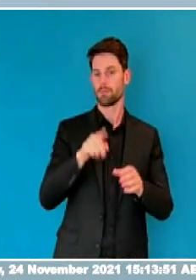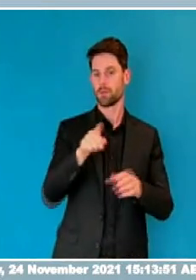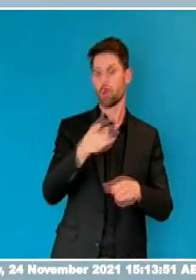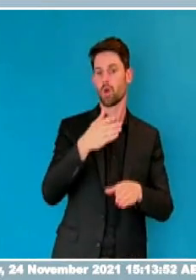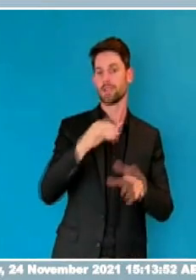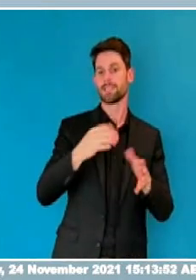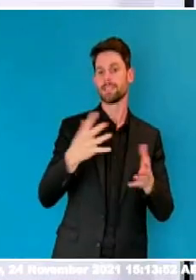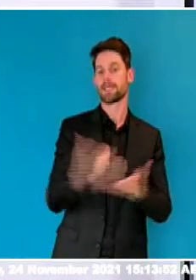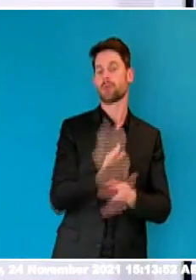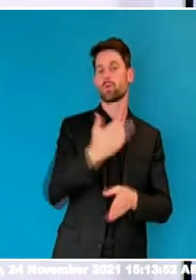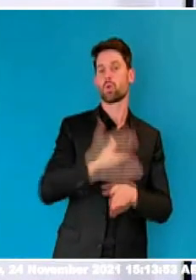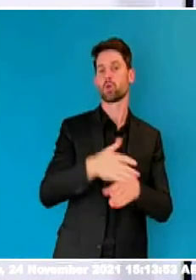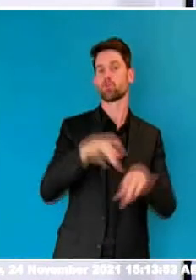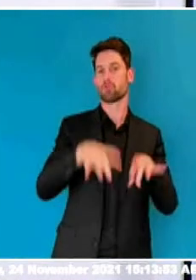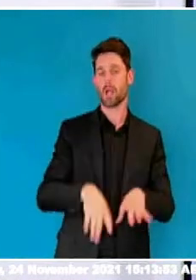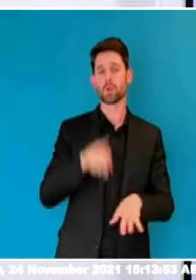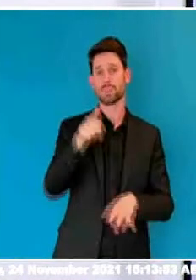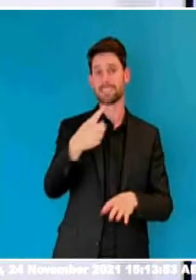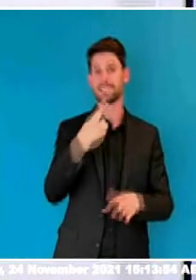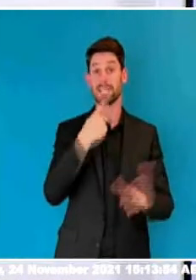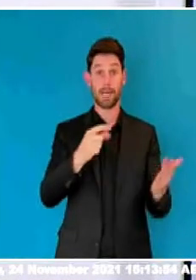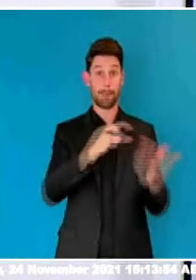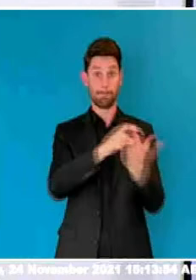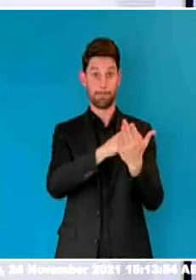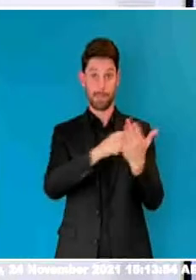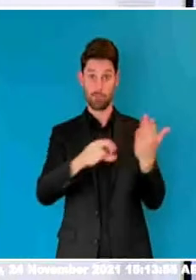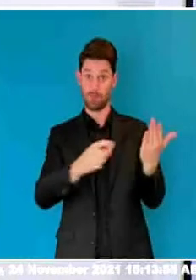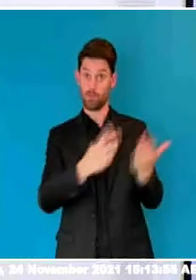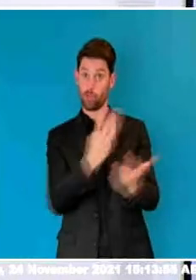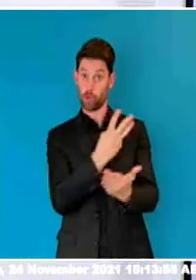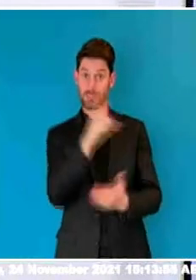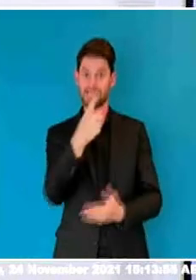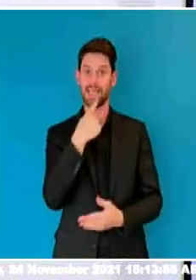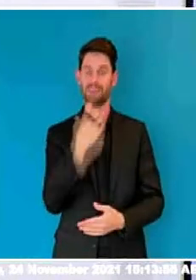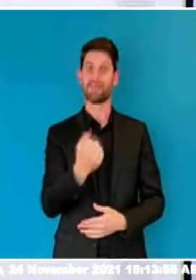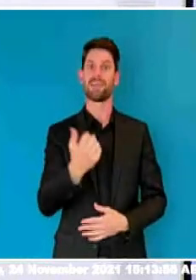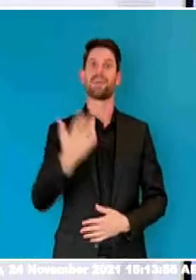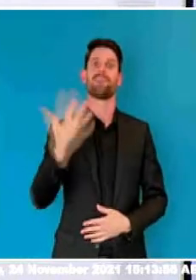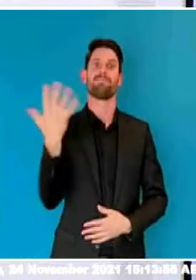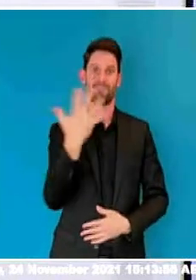You tell the Royal Commission at paragraph 13 that there are 15 Safe Work Australia